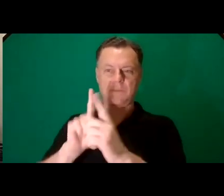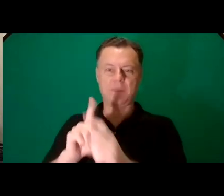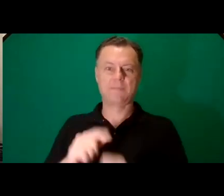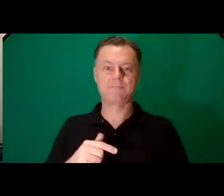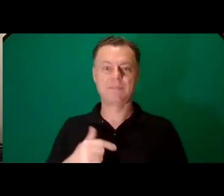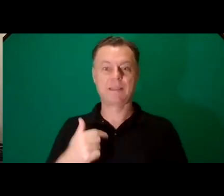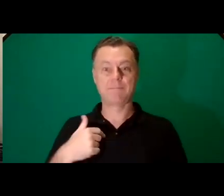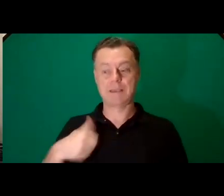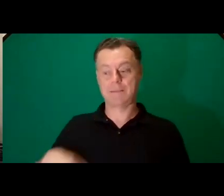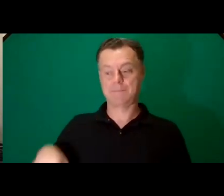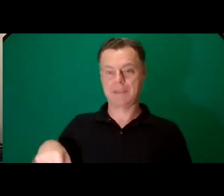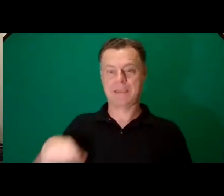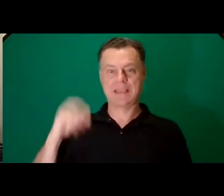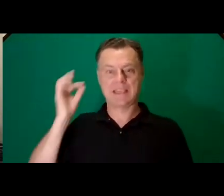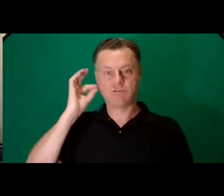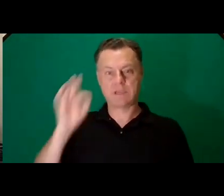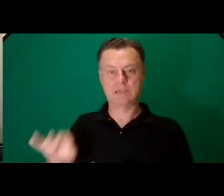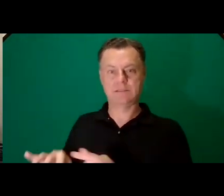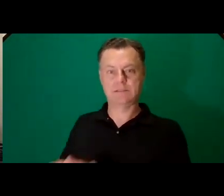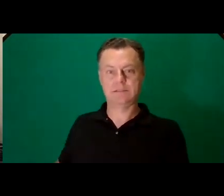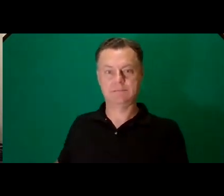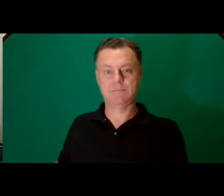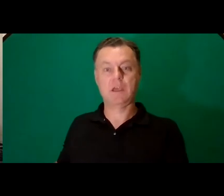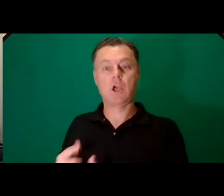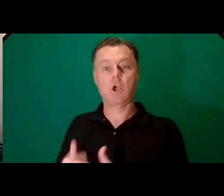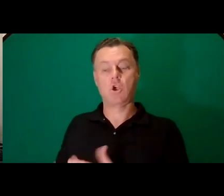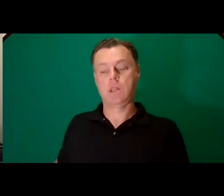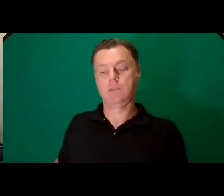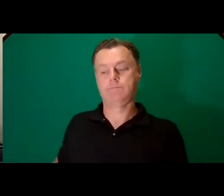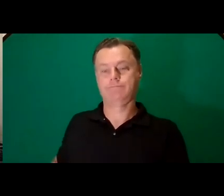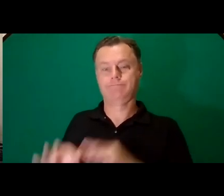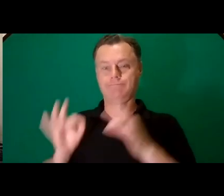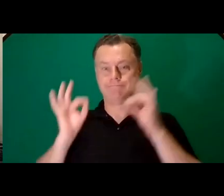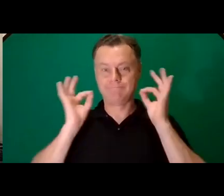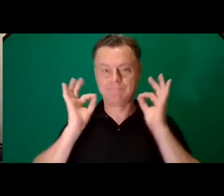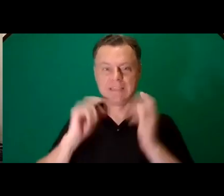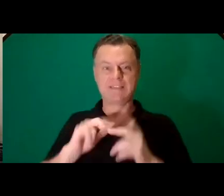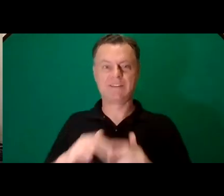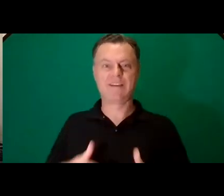in my bag and I would only bring them out in situations where I felt that I